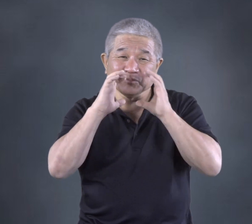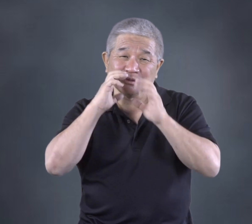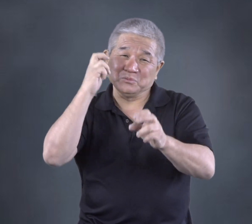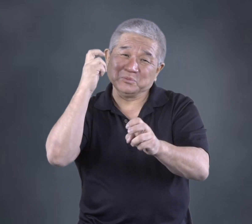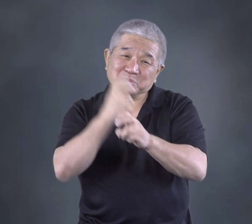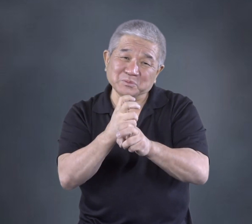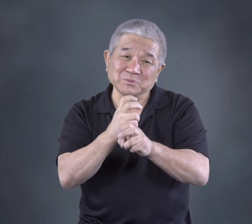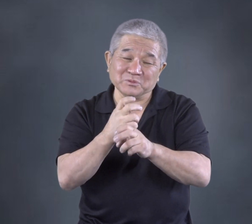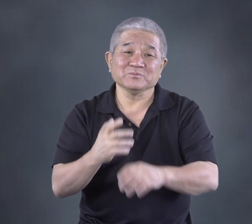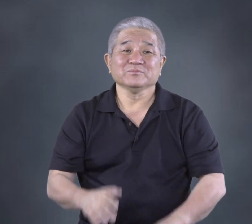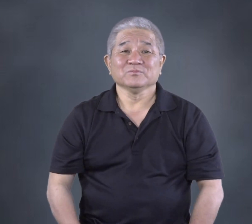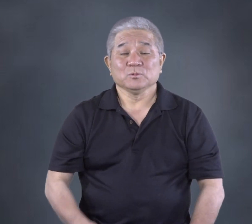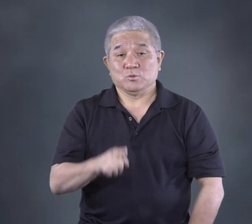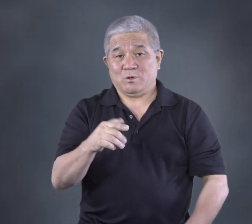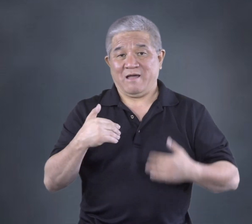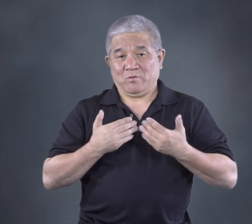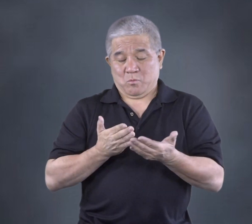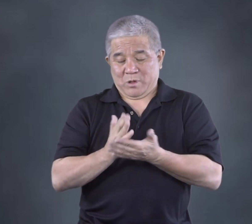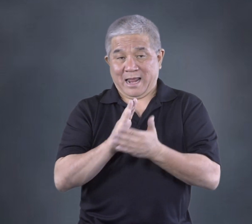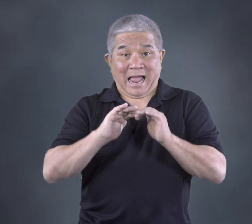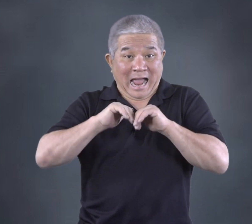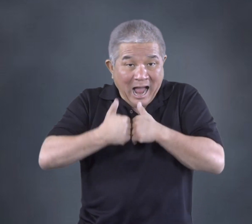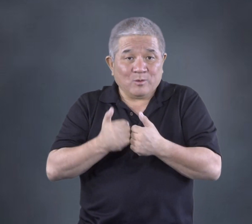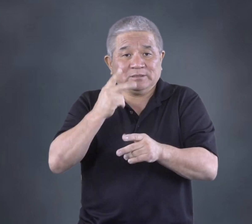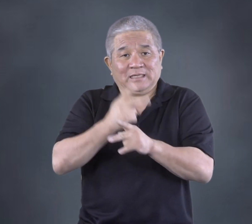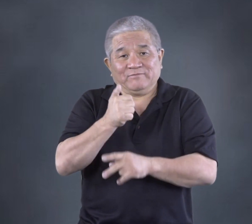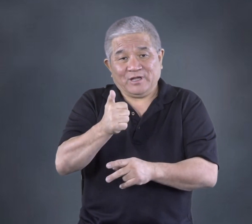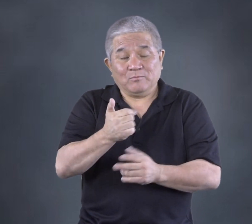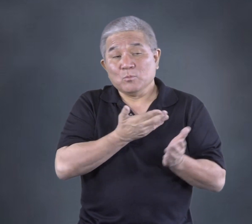so it may be harder to communicate. You have the right to decide your care.